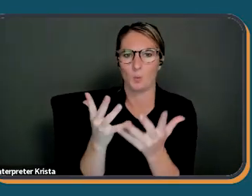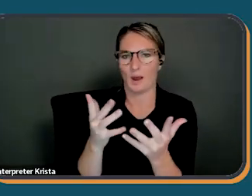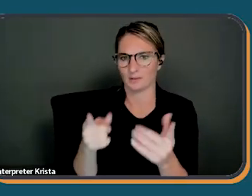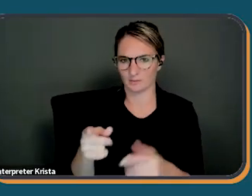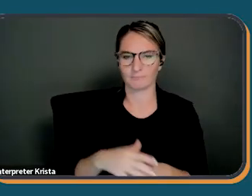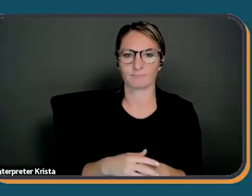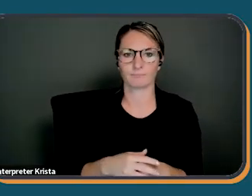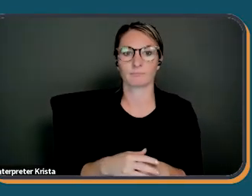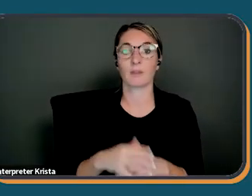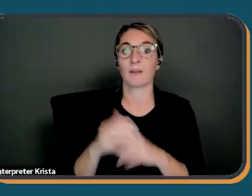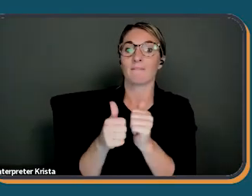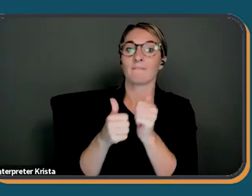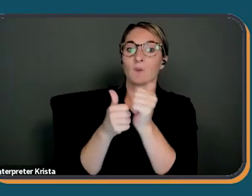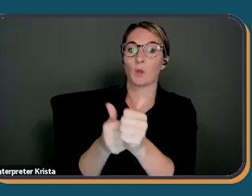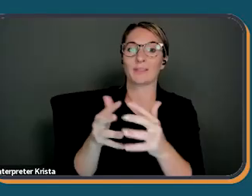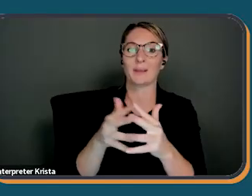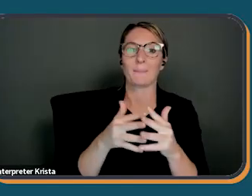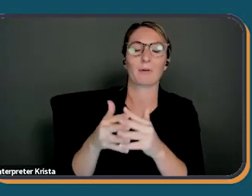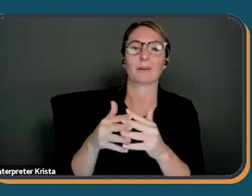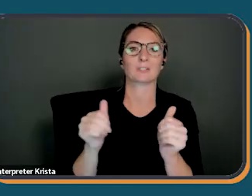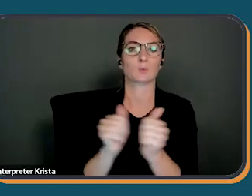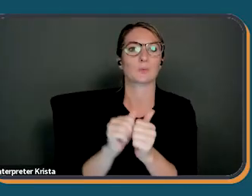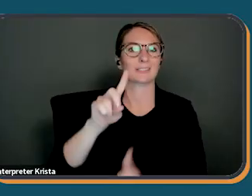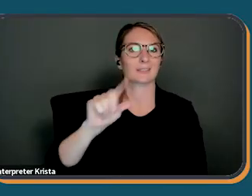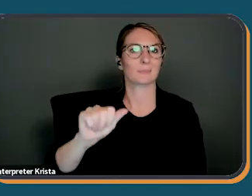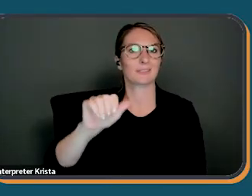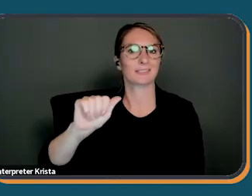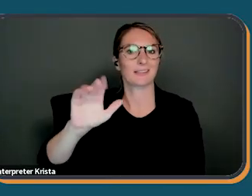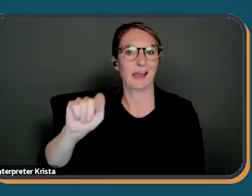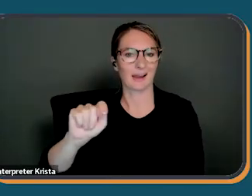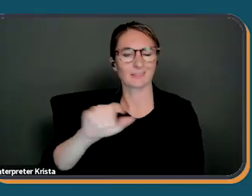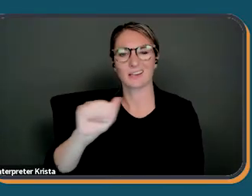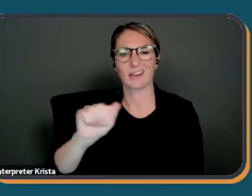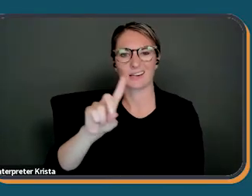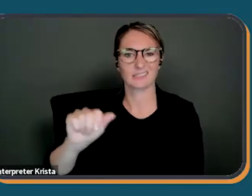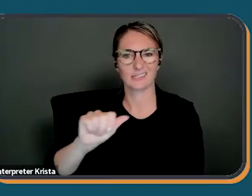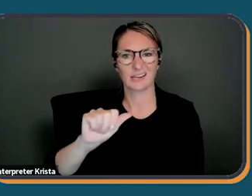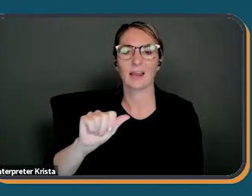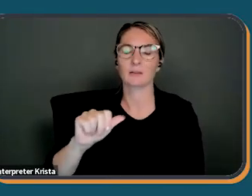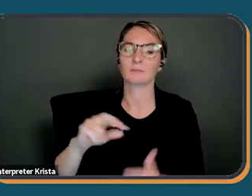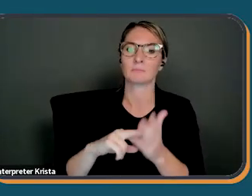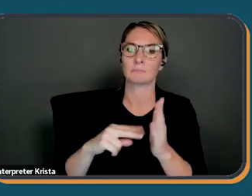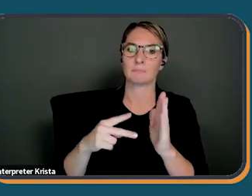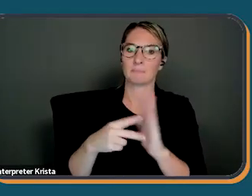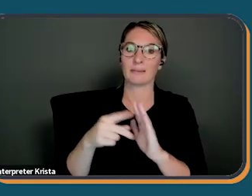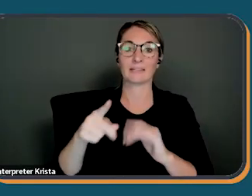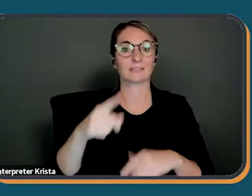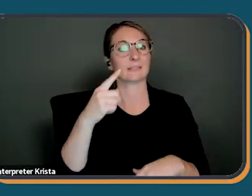it is a physical or mental impairment that substantially limits one or more major life activities.